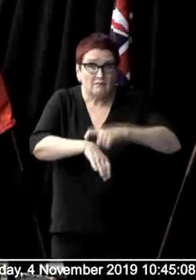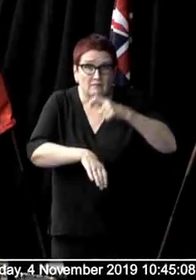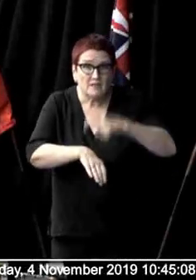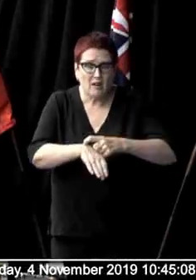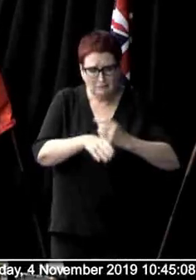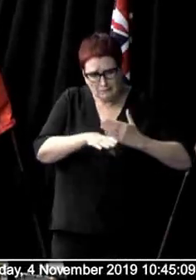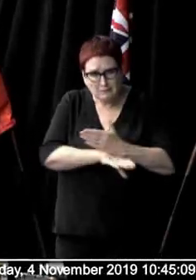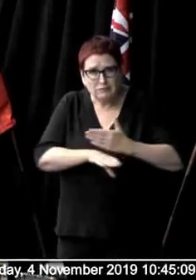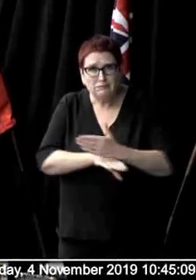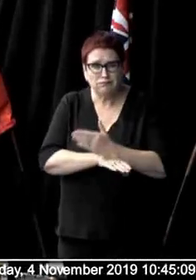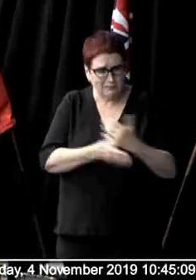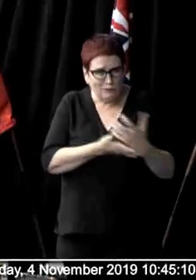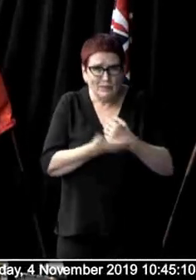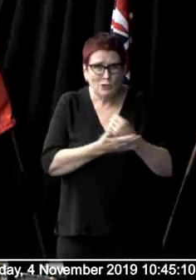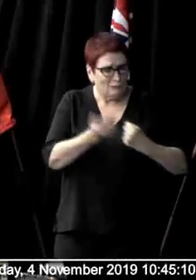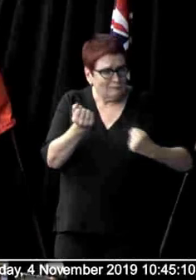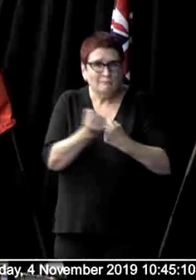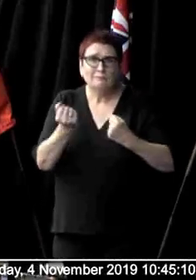are required in order to do the topic justice.